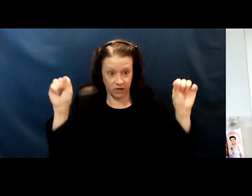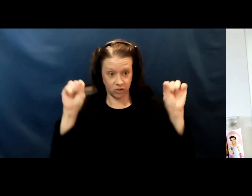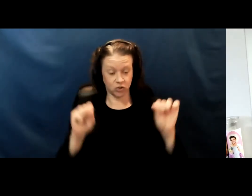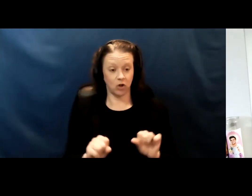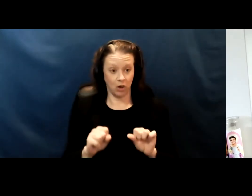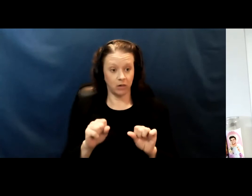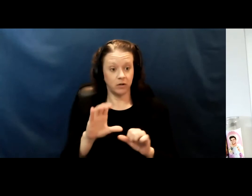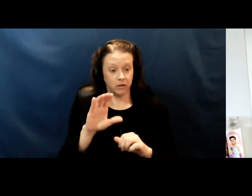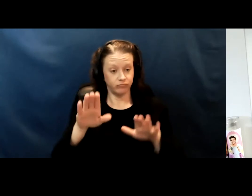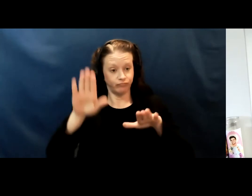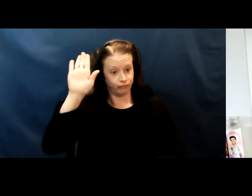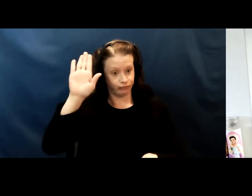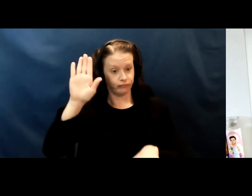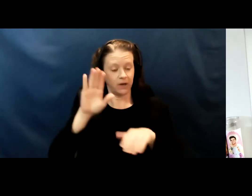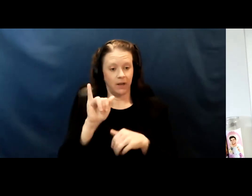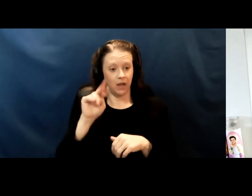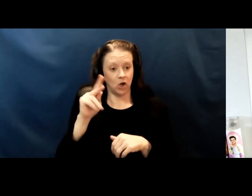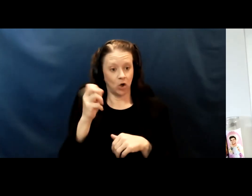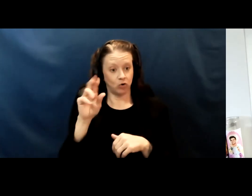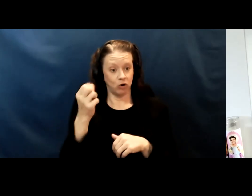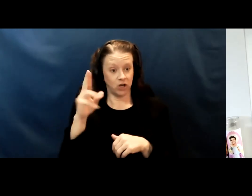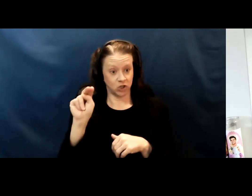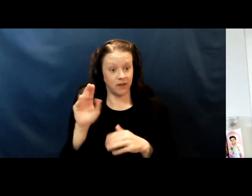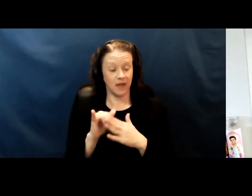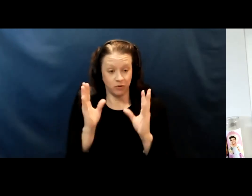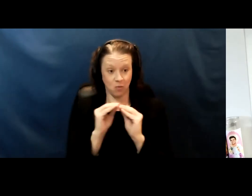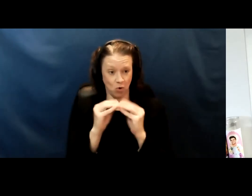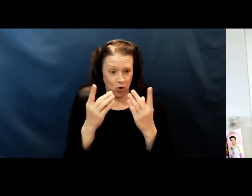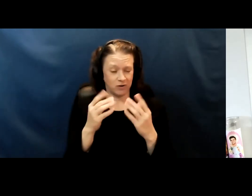I mean usually televised events like that will have one screen